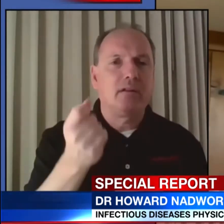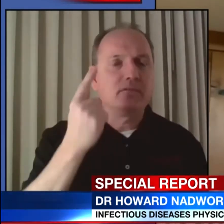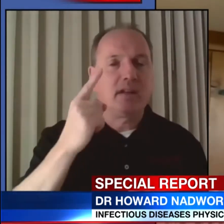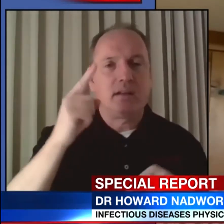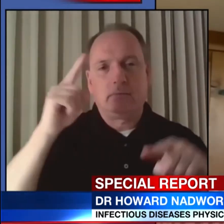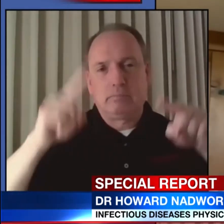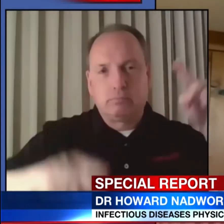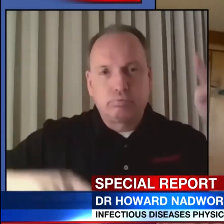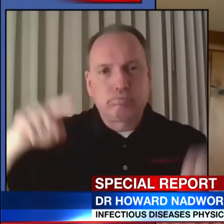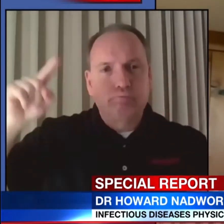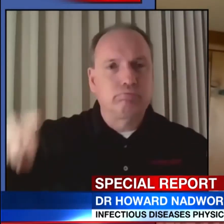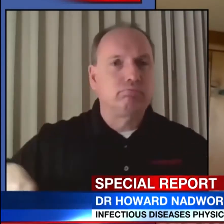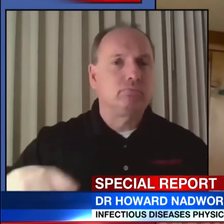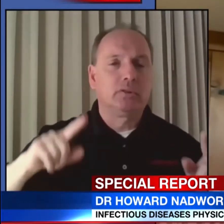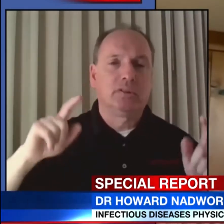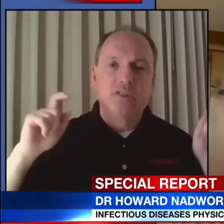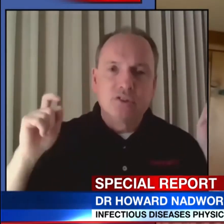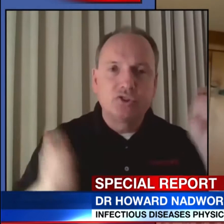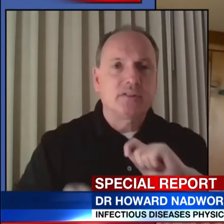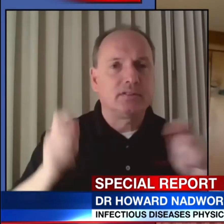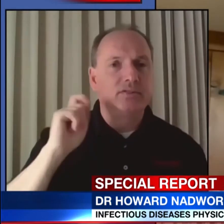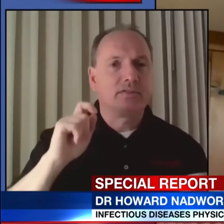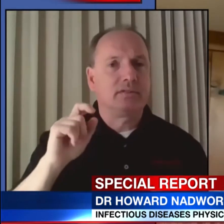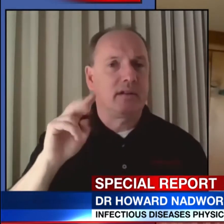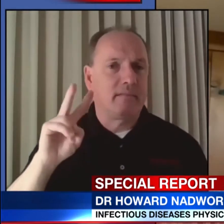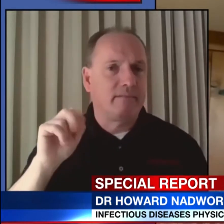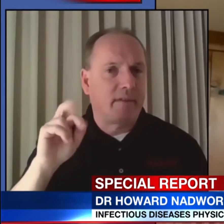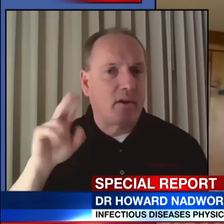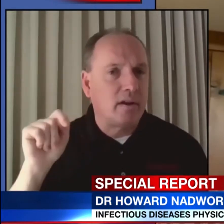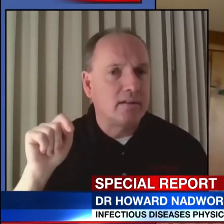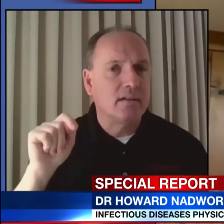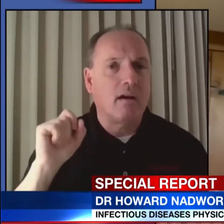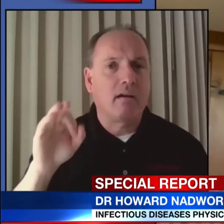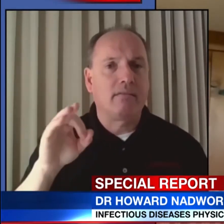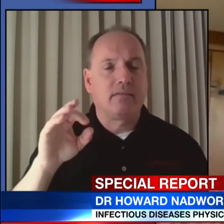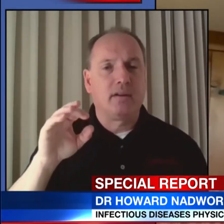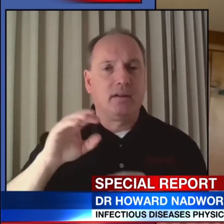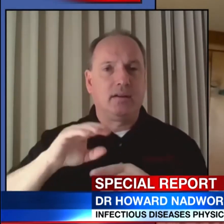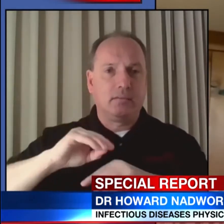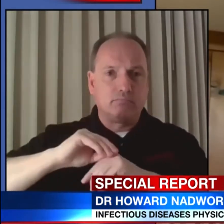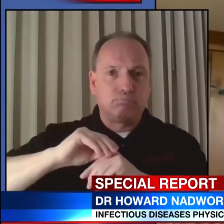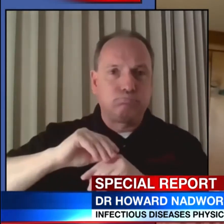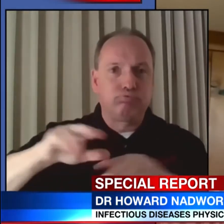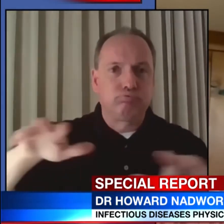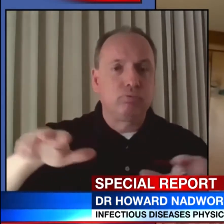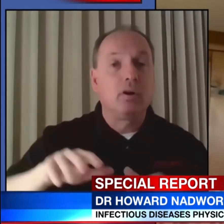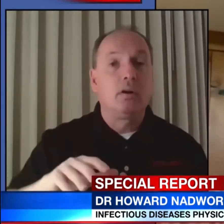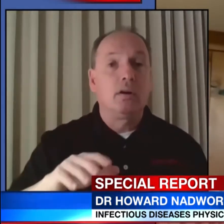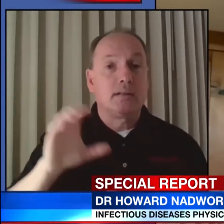I THINK THE CONCERN IS THAT BECAUSE WE DON'T YET TOTALLY UNDERSTAND THE DYNAMICS OF